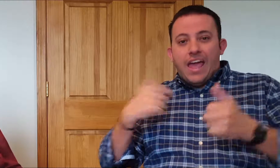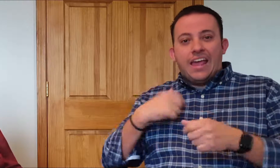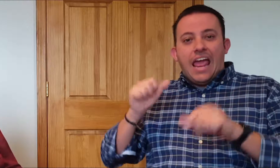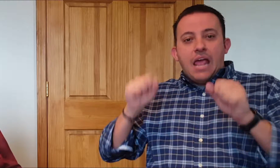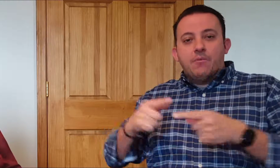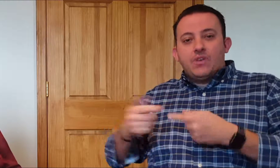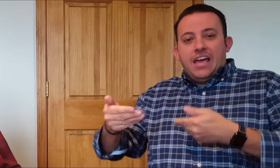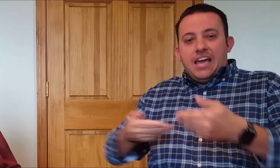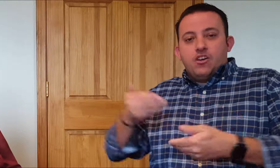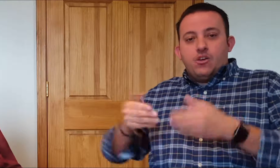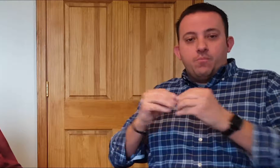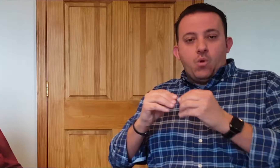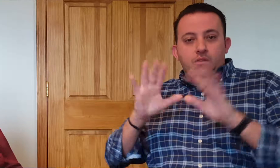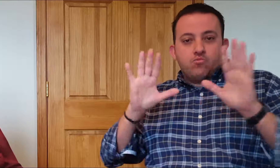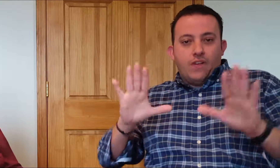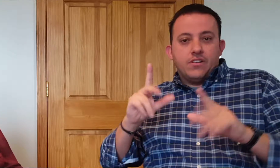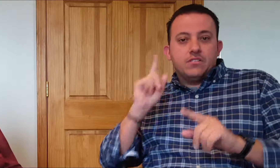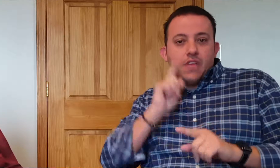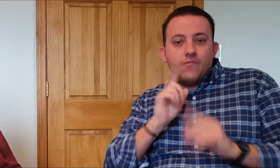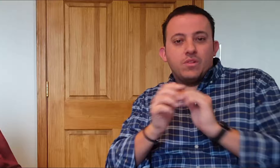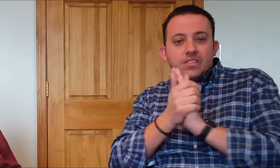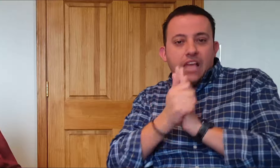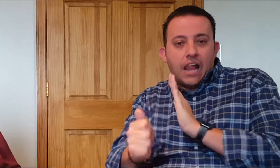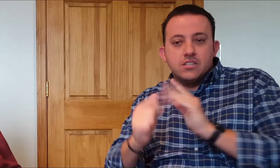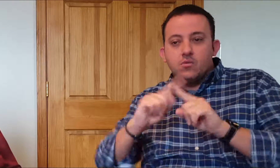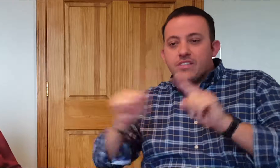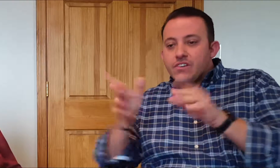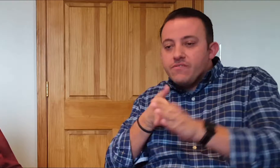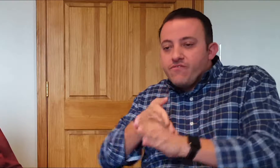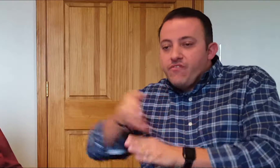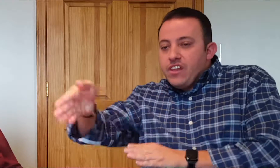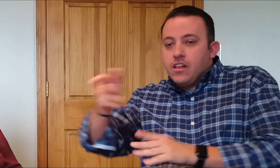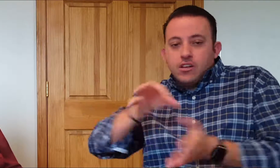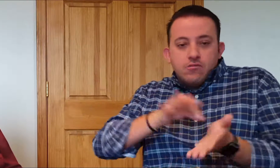requests from you we're able to hire more wonderful Deaf talent.